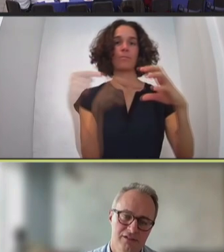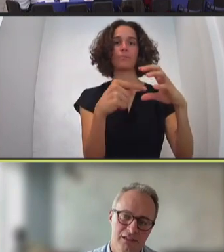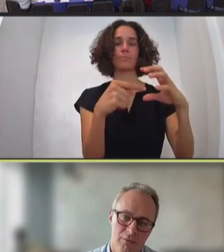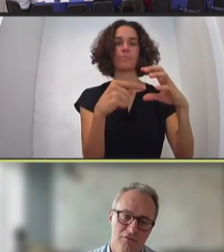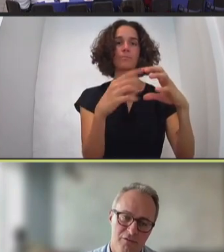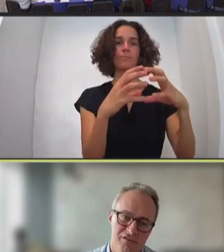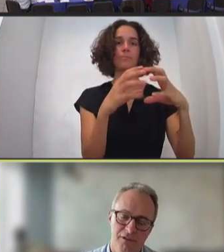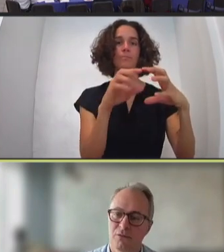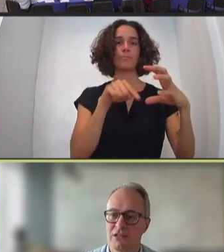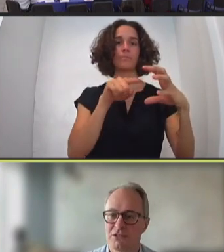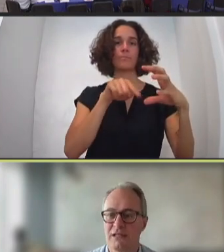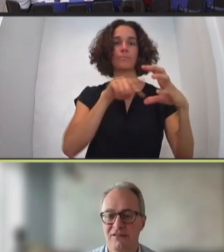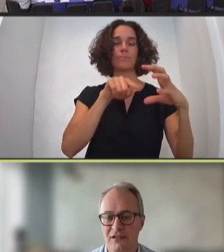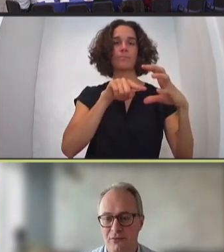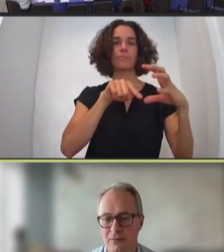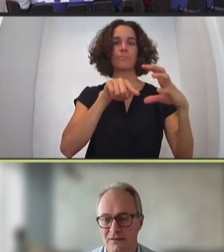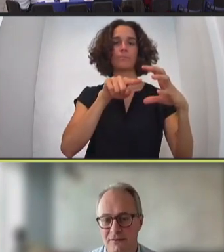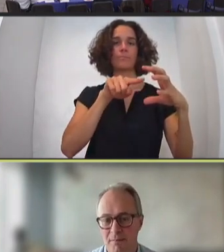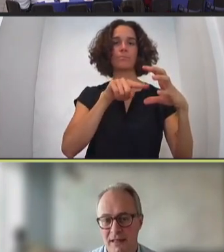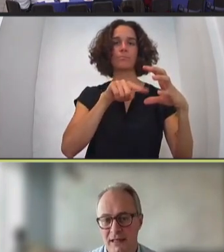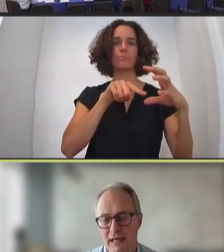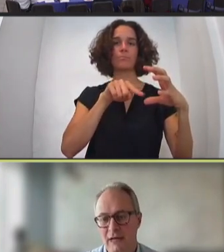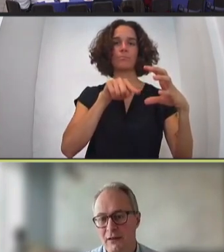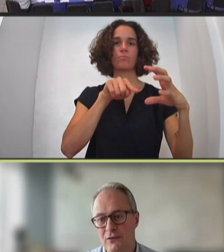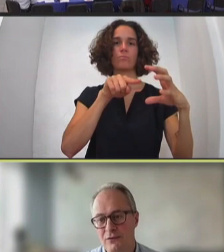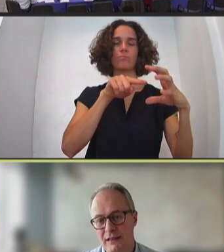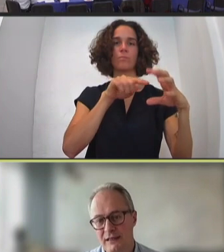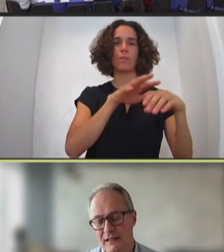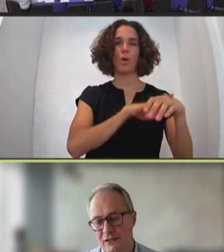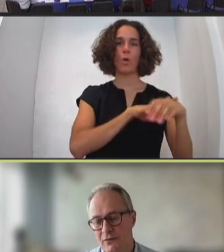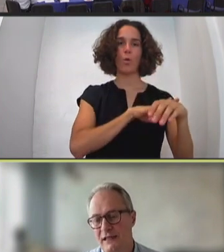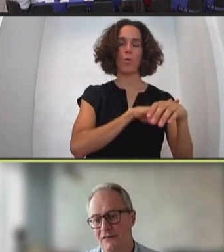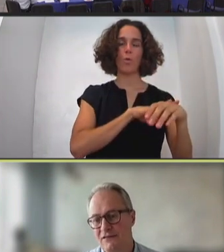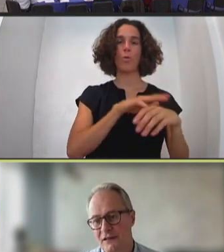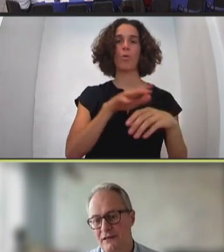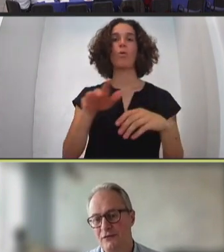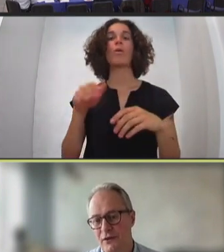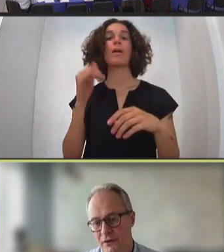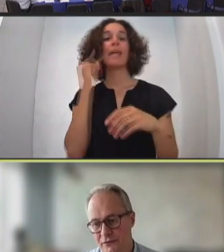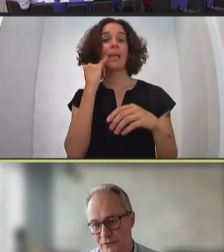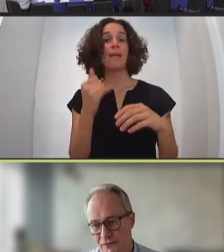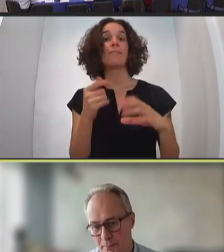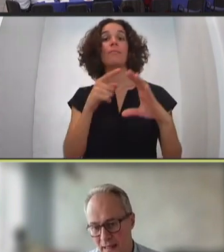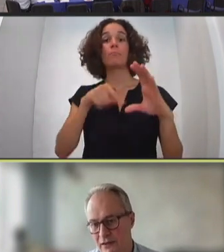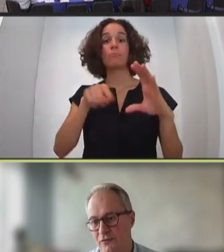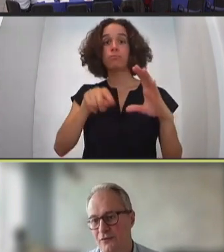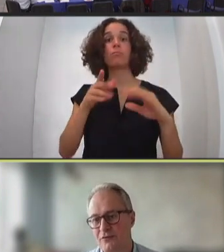that come from circulation is increased. And we know that the increased level of the macrophage